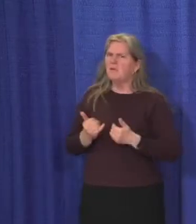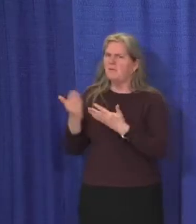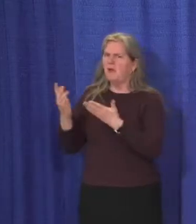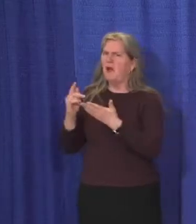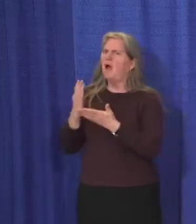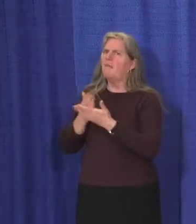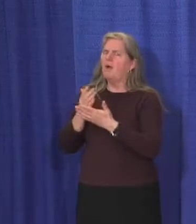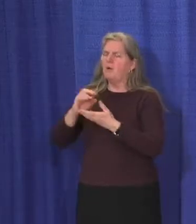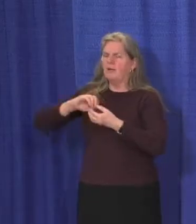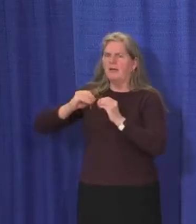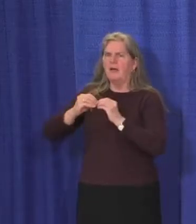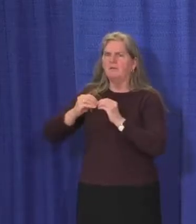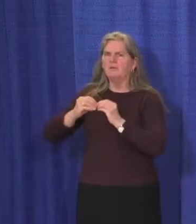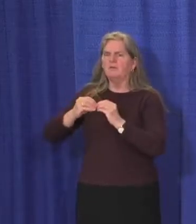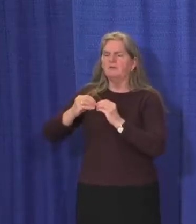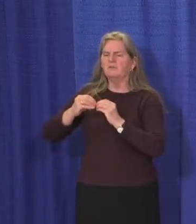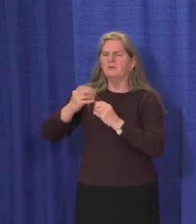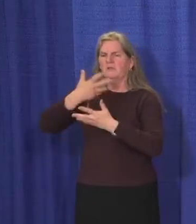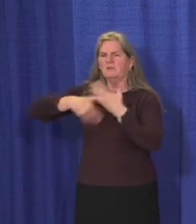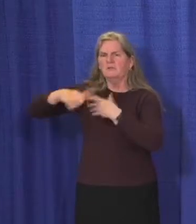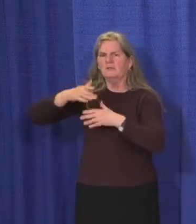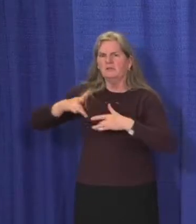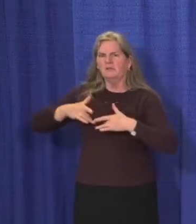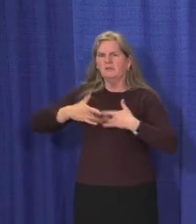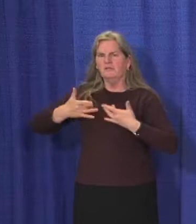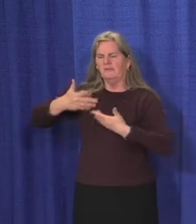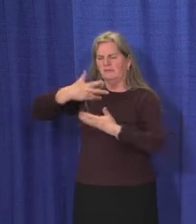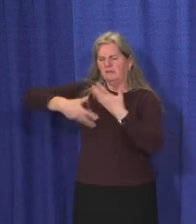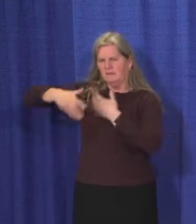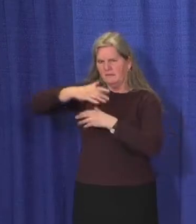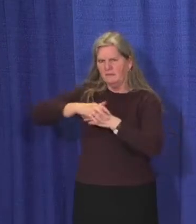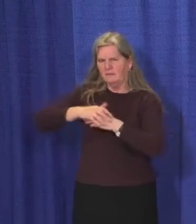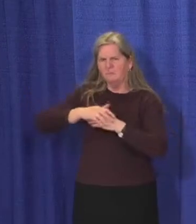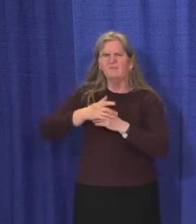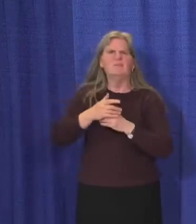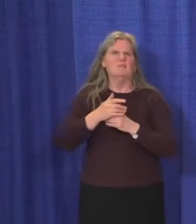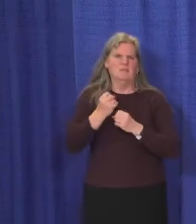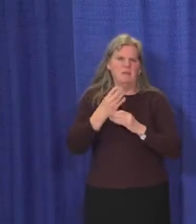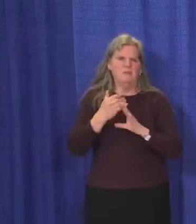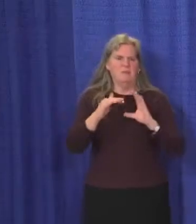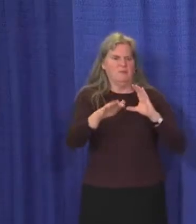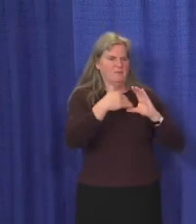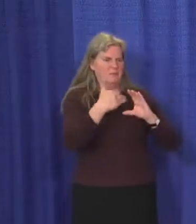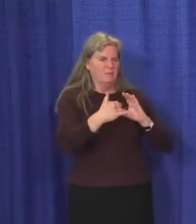social gatherings based on the many requests and e-mails from individuals and from the faith